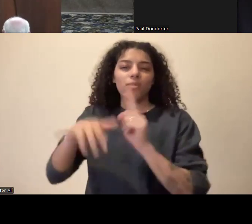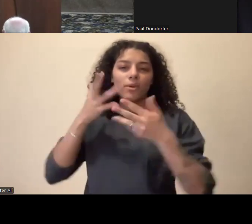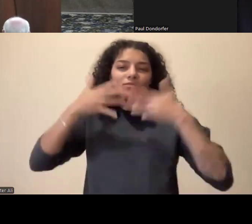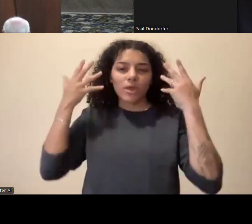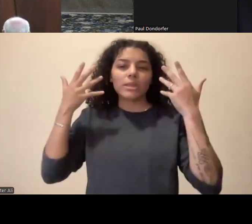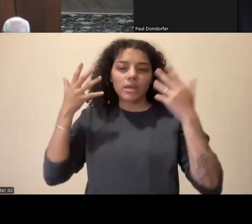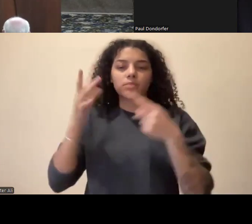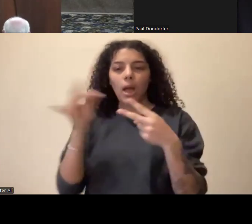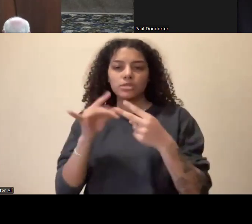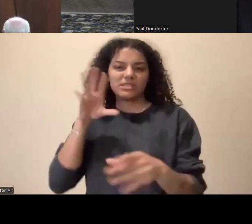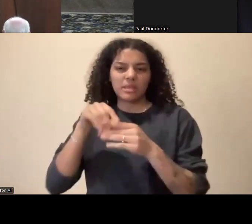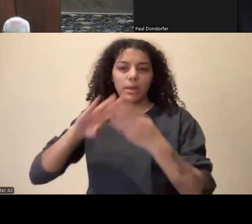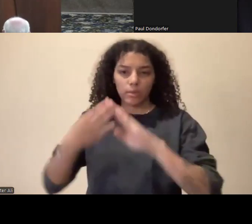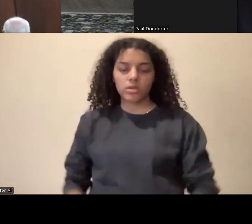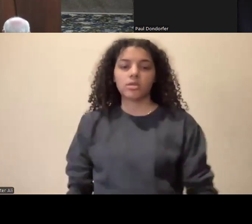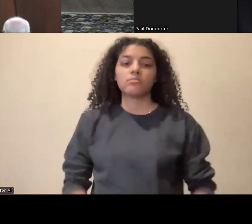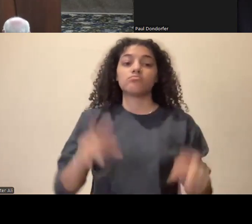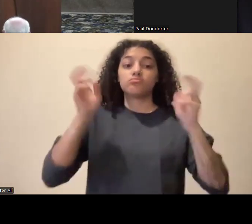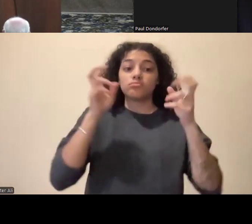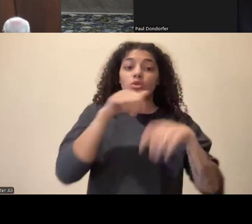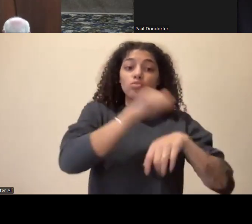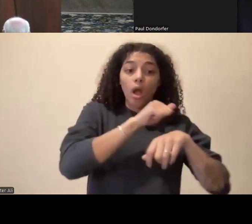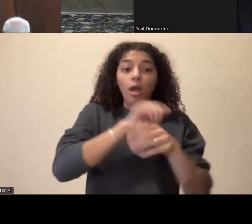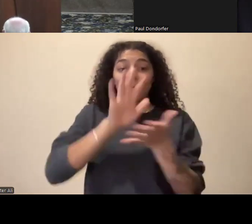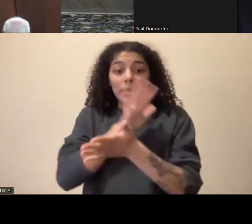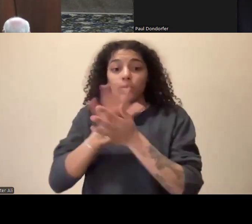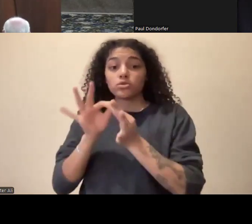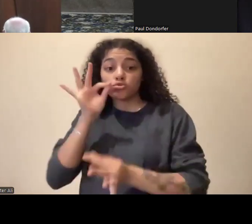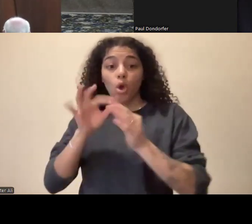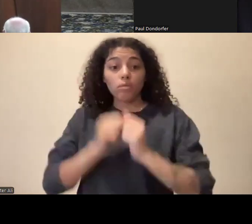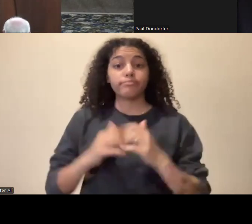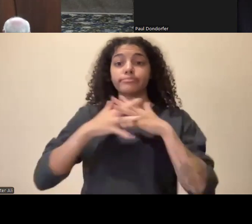And whereas Rock Paper Straws founded by Carrie and her mother in 2018 has grown